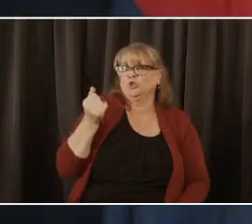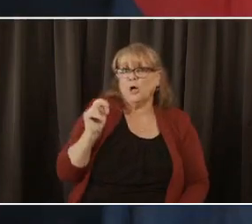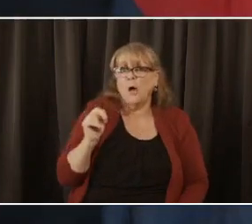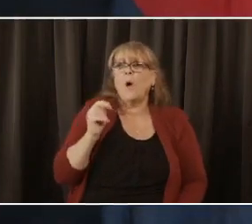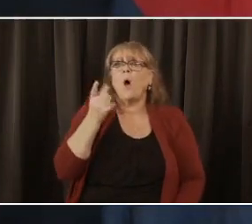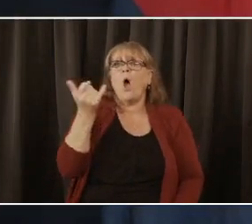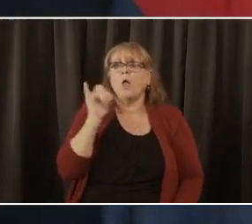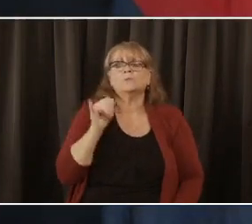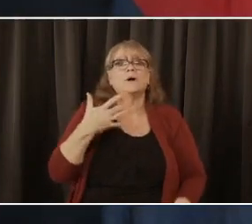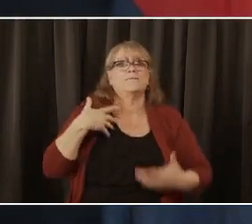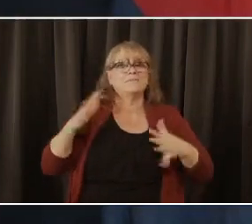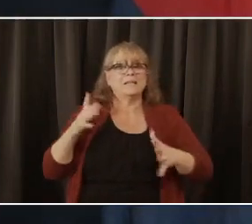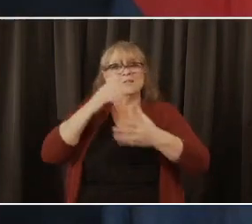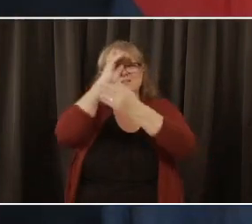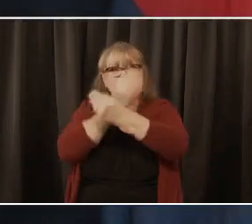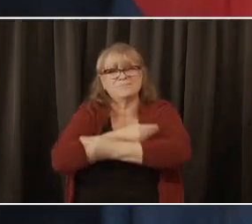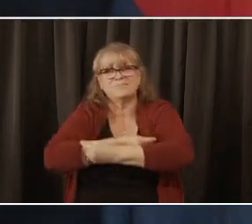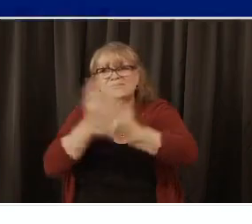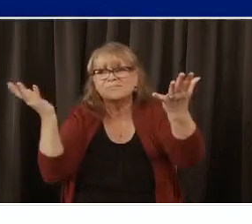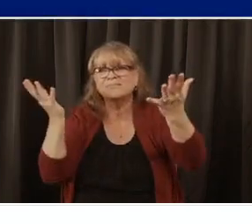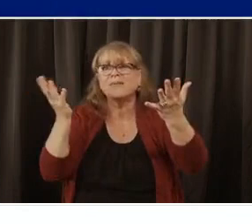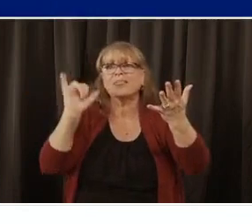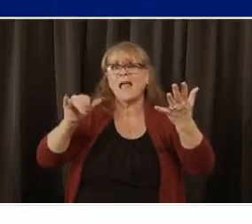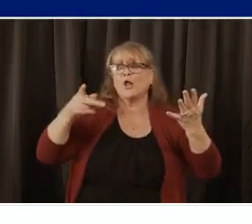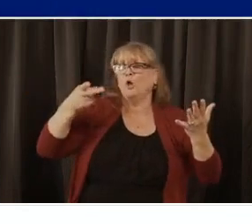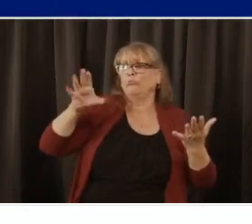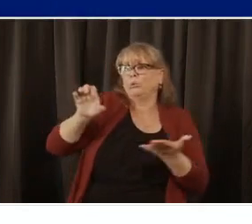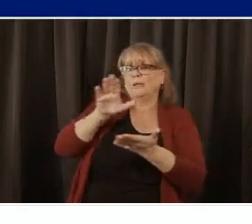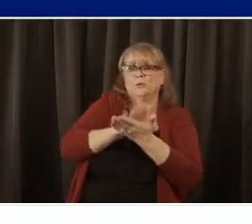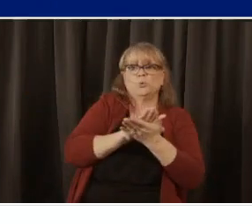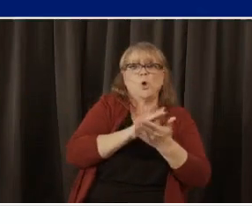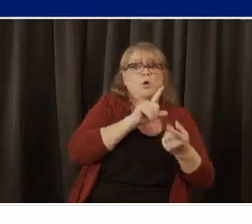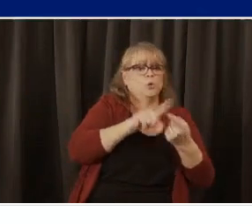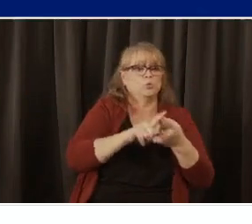most of them but I delivered them across Colorado Springs and Pueblo in the Denver area.